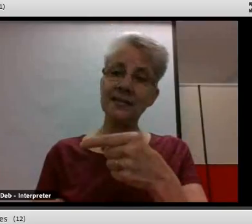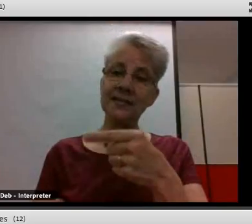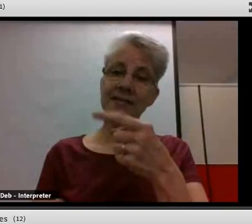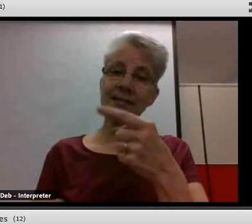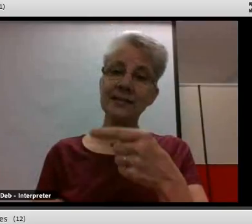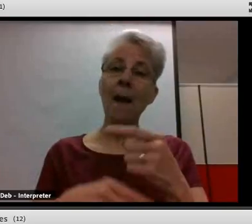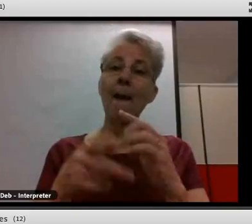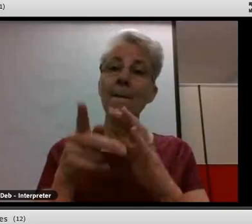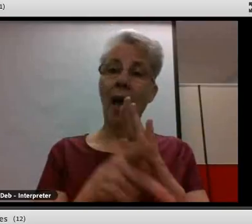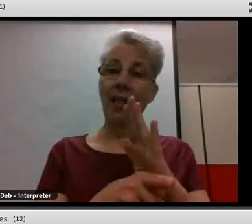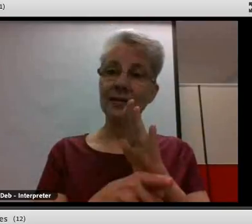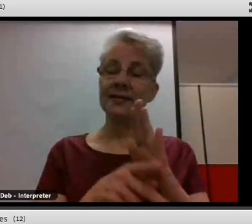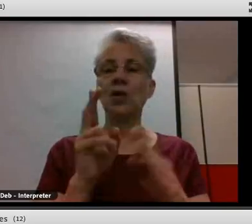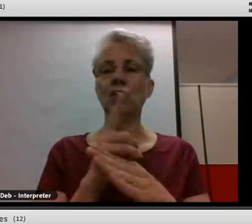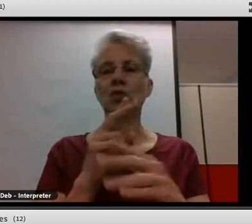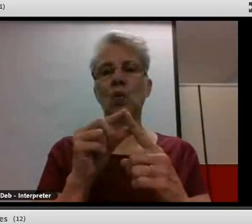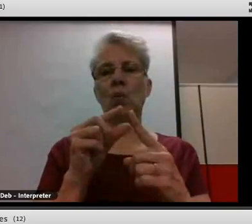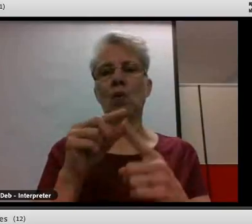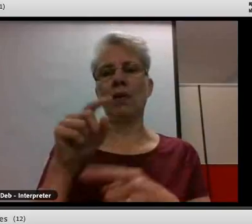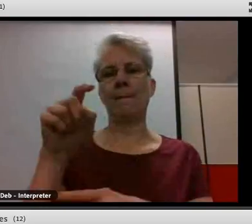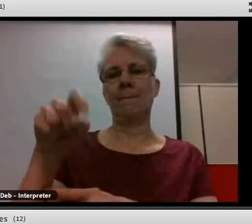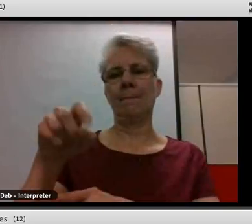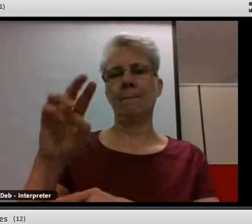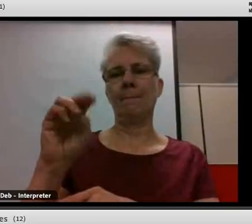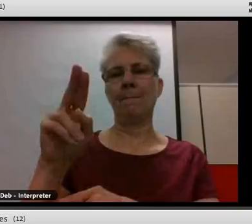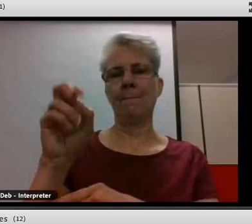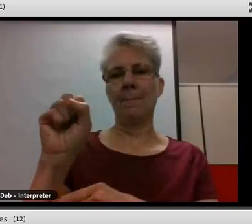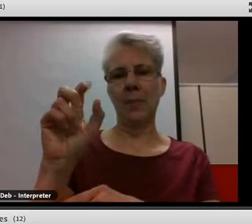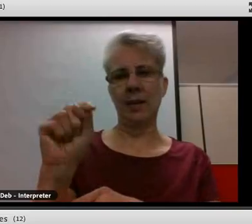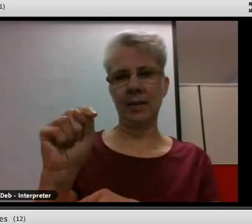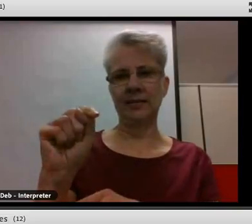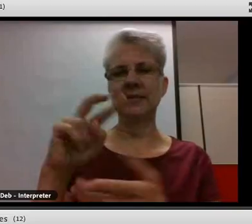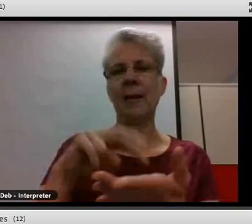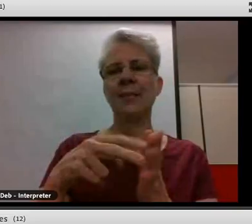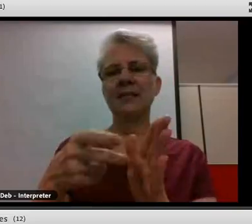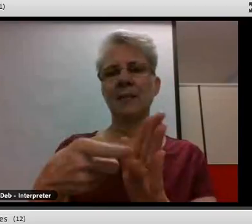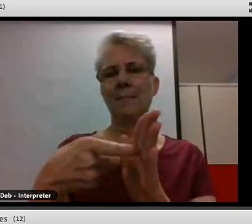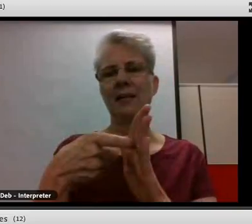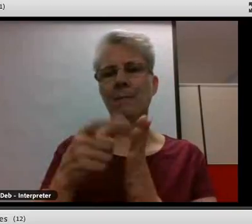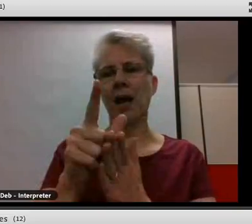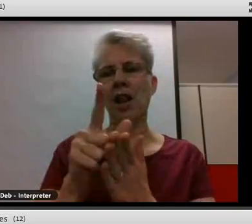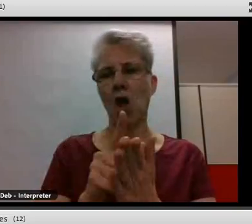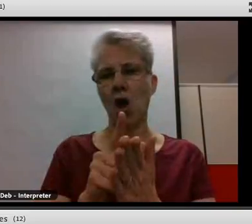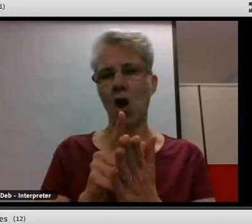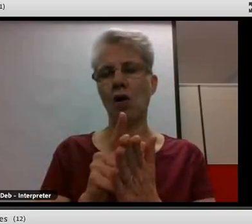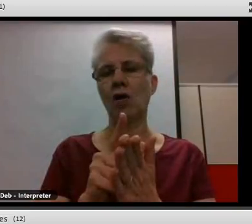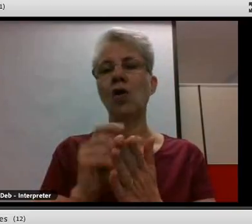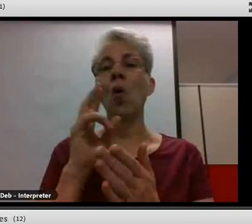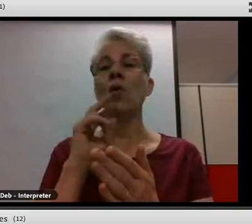and we don't often think of other people, not that you guys wouldn't but I just think the population in general